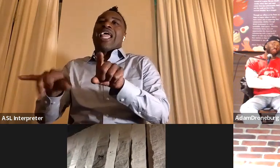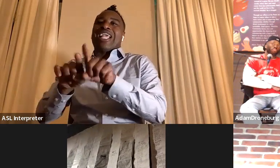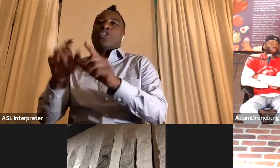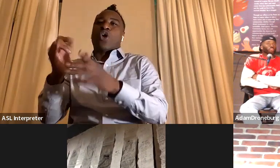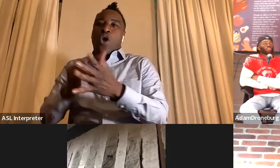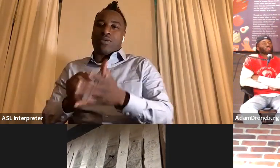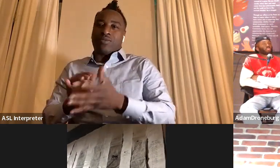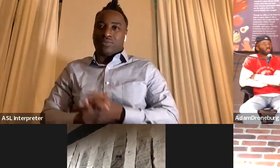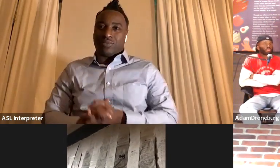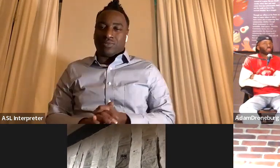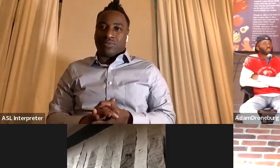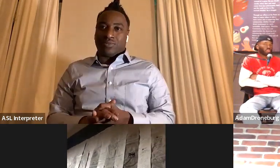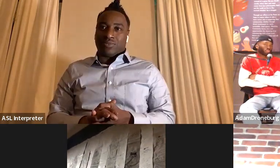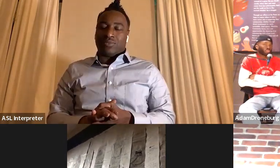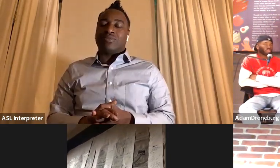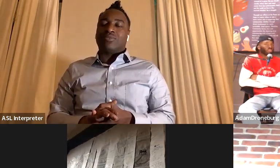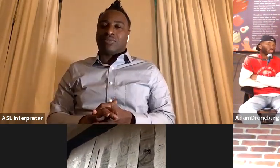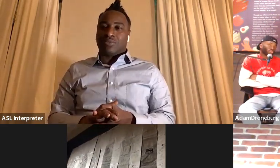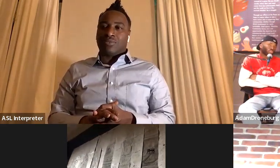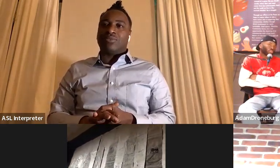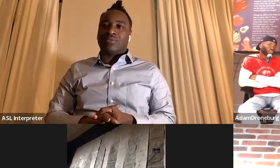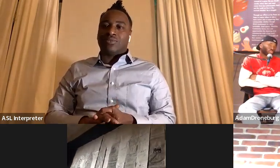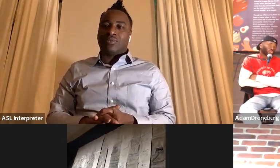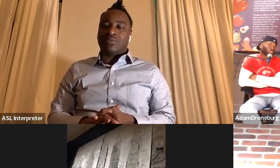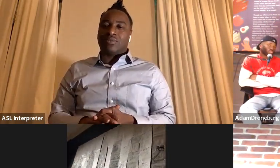So to, I guess, encourage